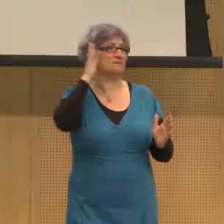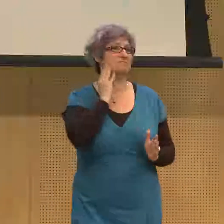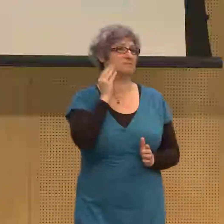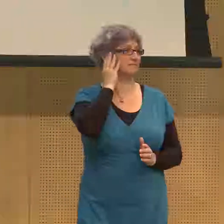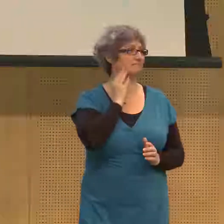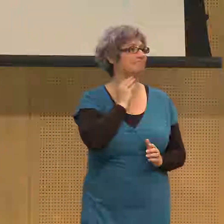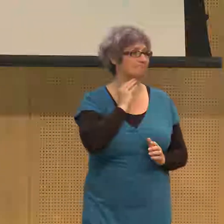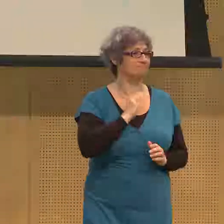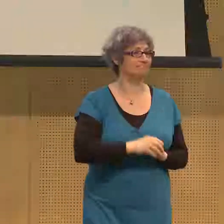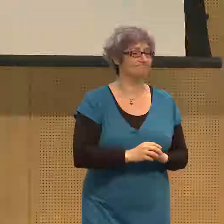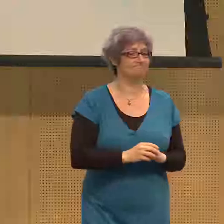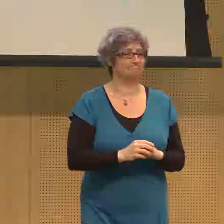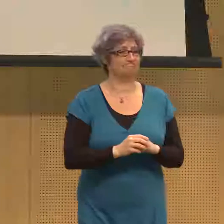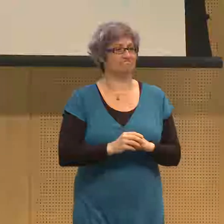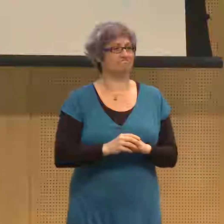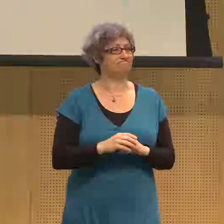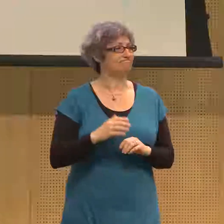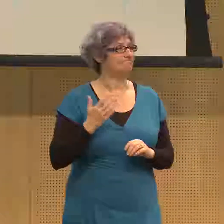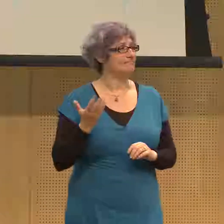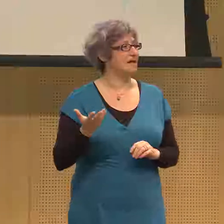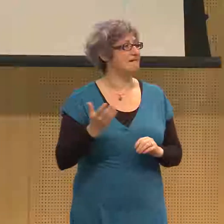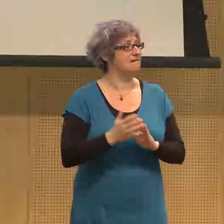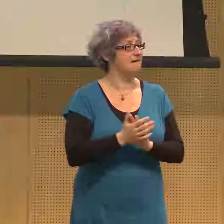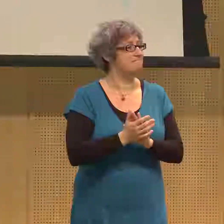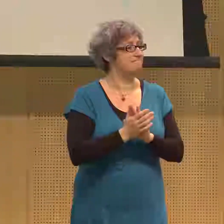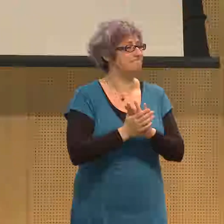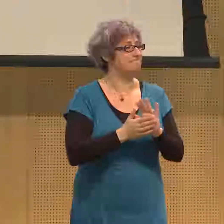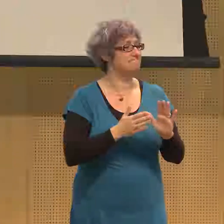They gave me a language and their experience.